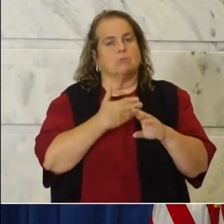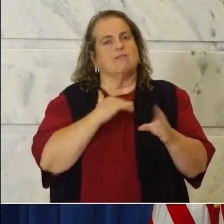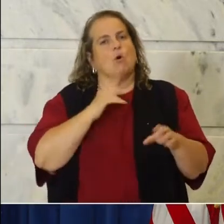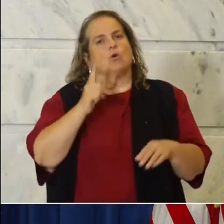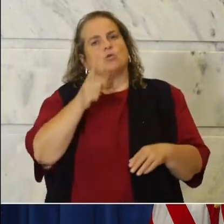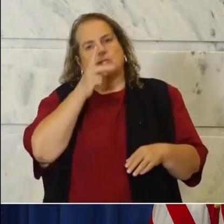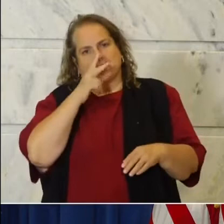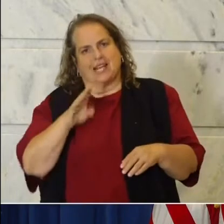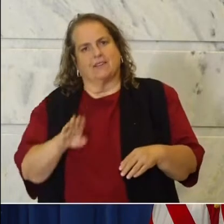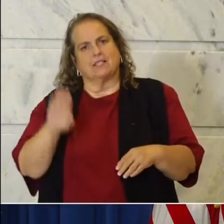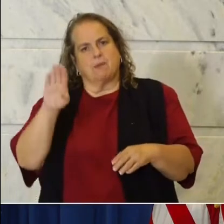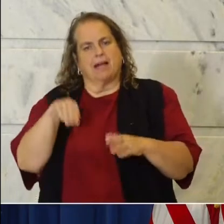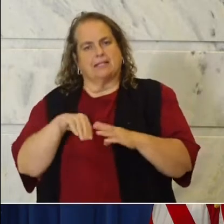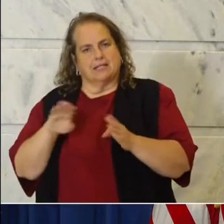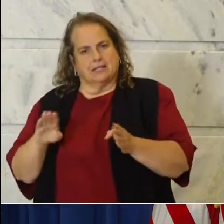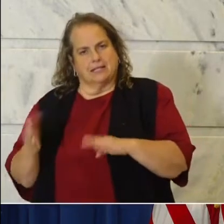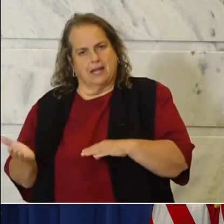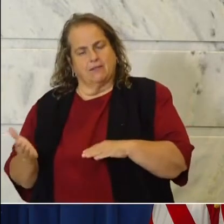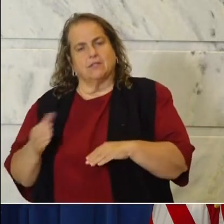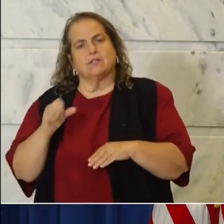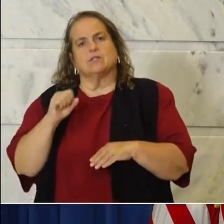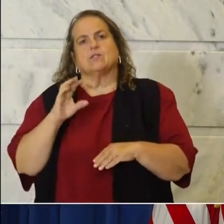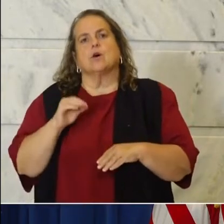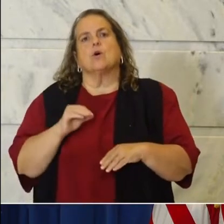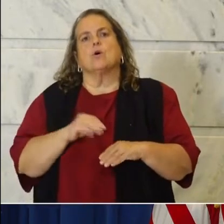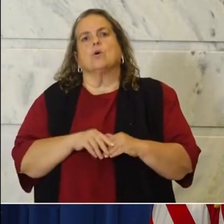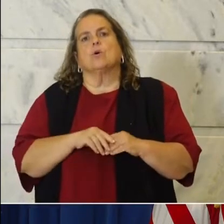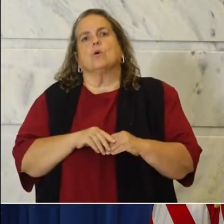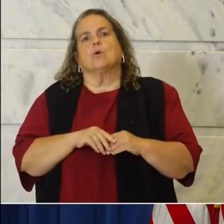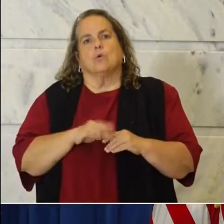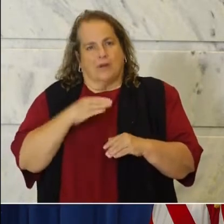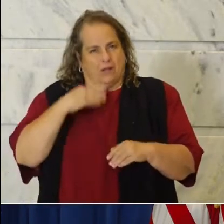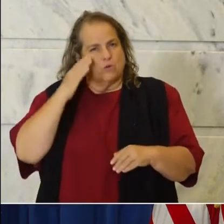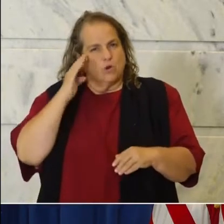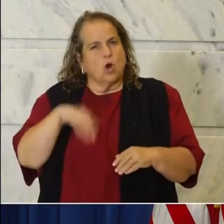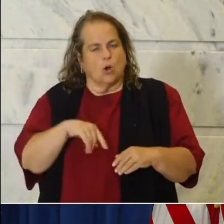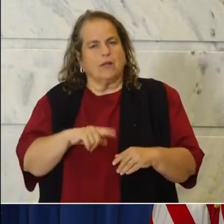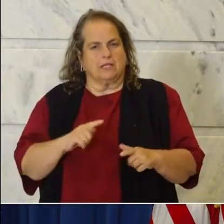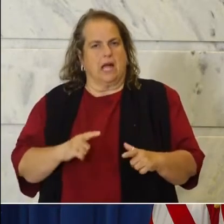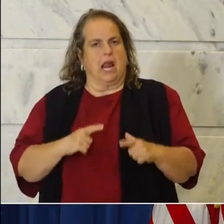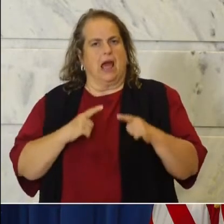spikes and in death. So we know that this is a life and death issue. The